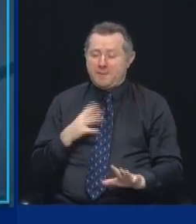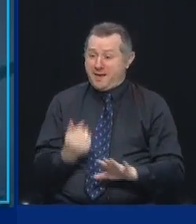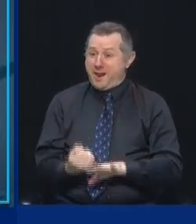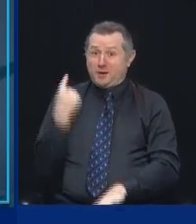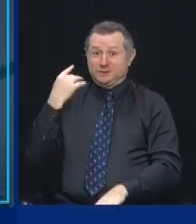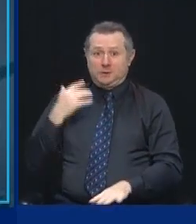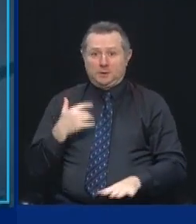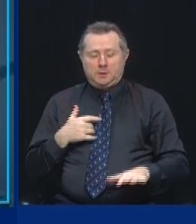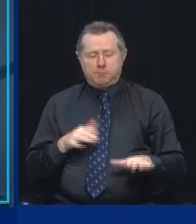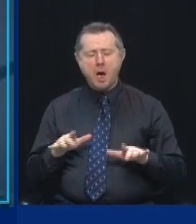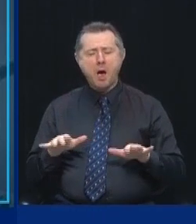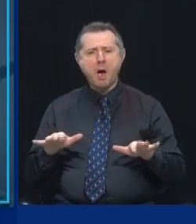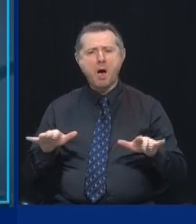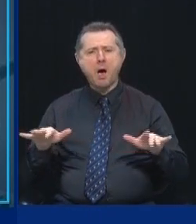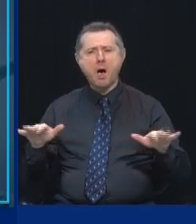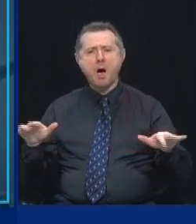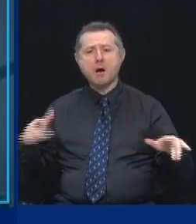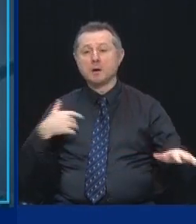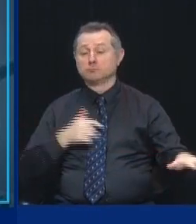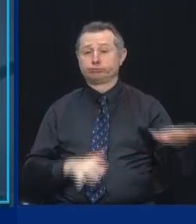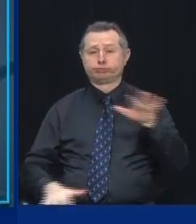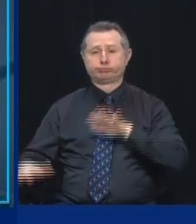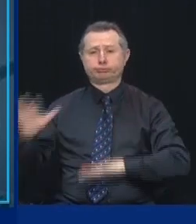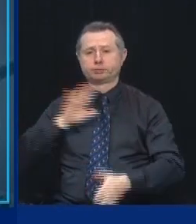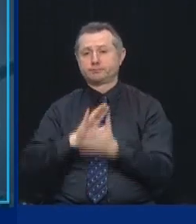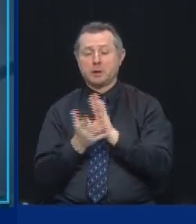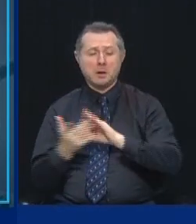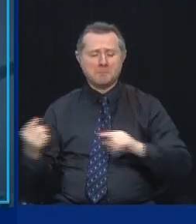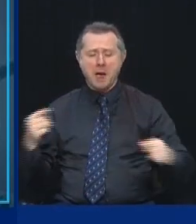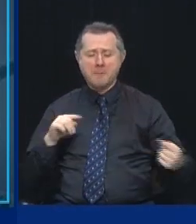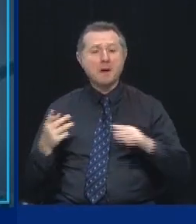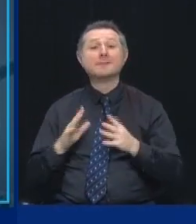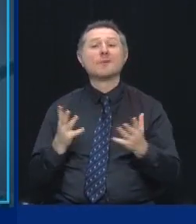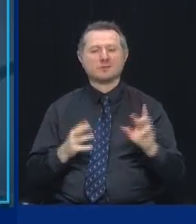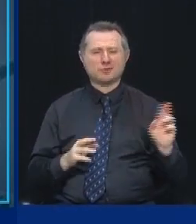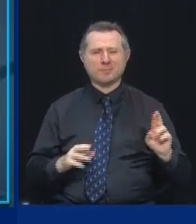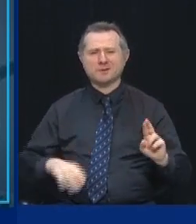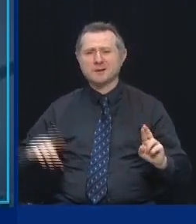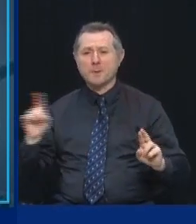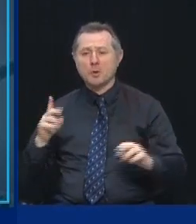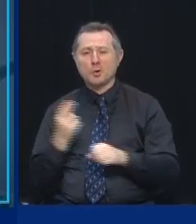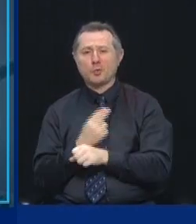YOU DISREGARD THE POLITICS WHICH DROVE THE COVID RESPONSE IN THIS NATION LAST YEAR.